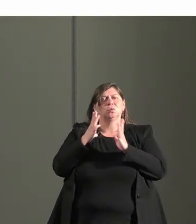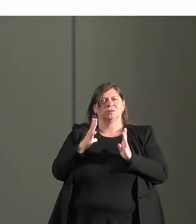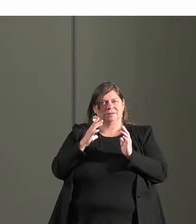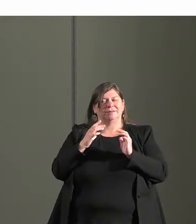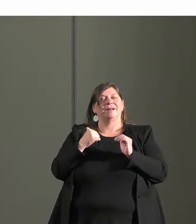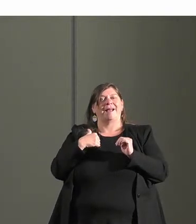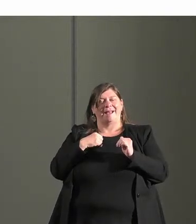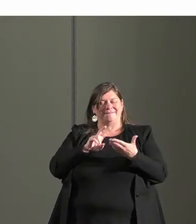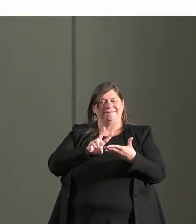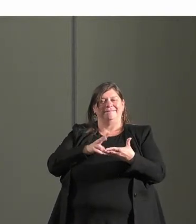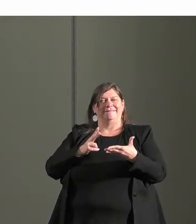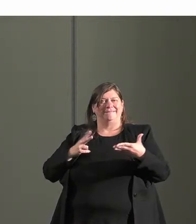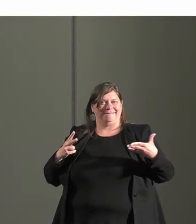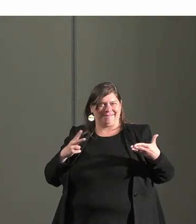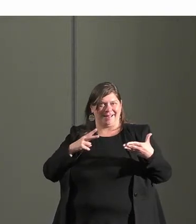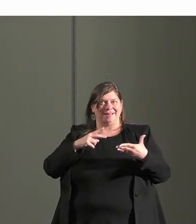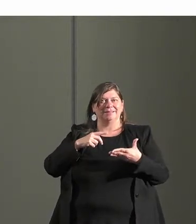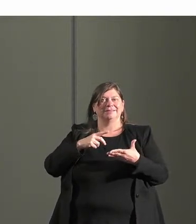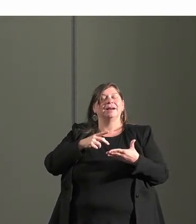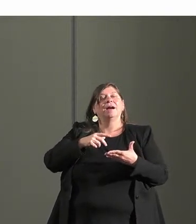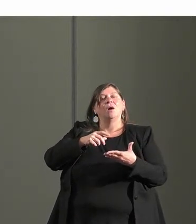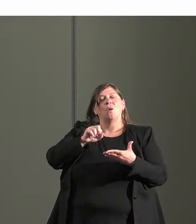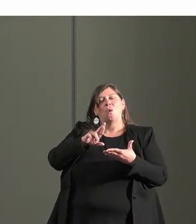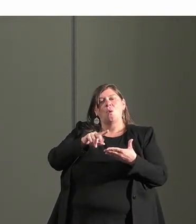improve comprehension and that will help us extend our reach